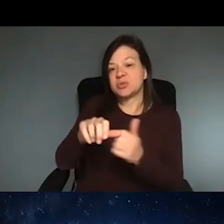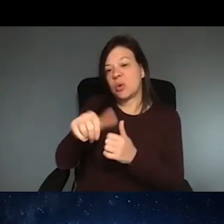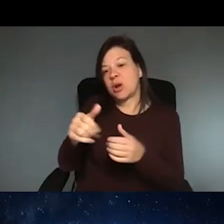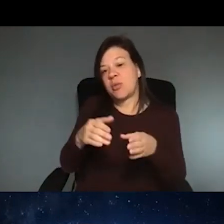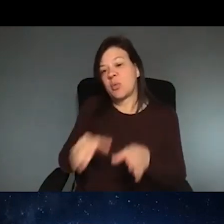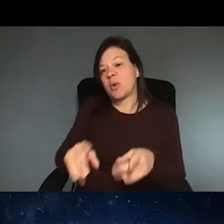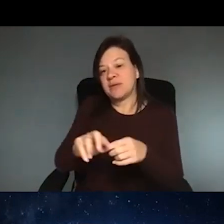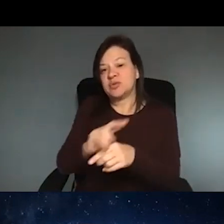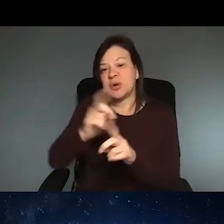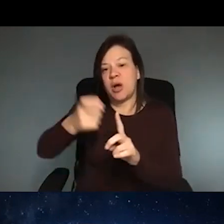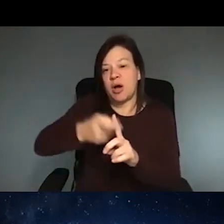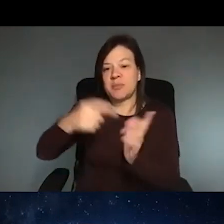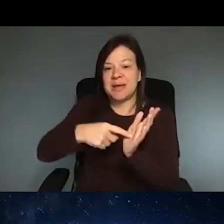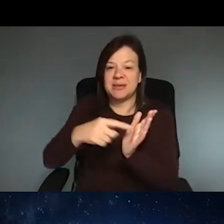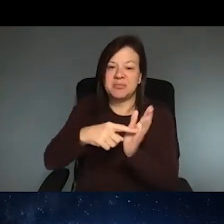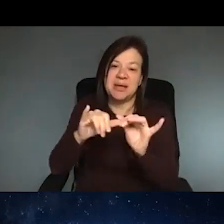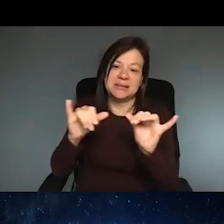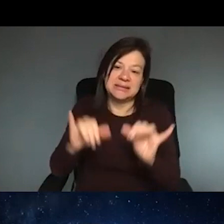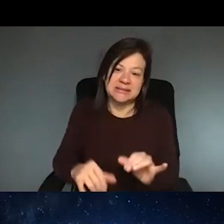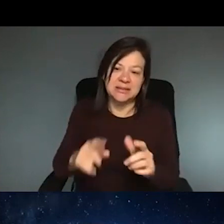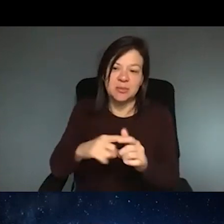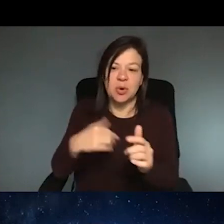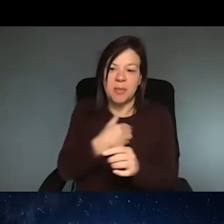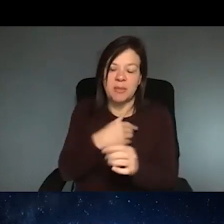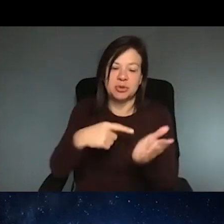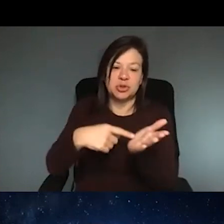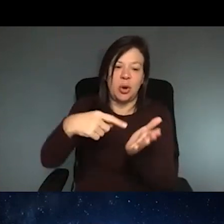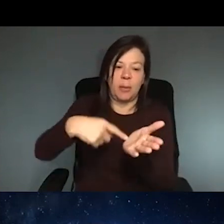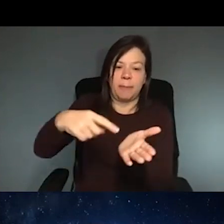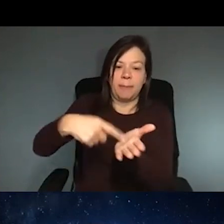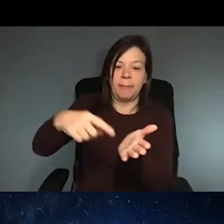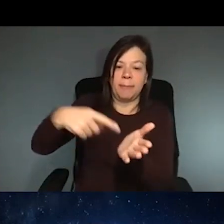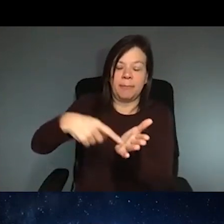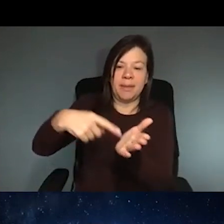INTEGRATING PAYMENTS OR PAY MEMBERSHIP SYSTEMS WHERE